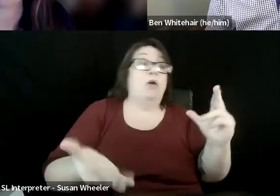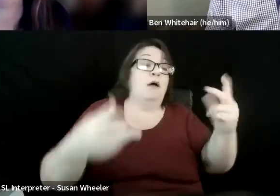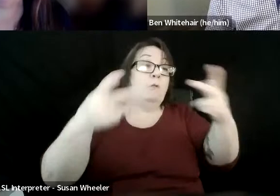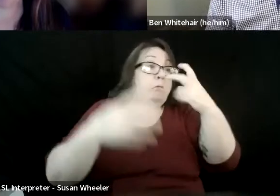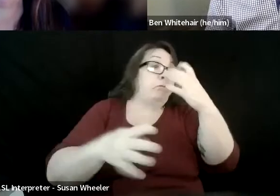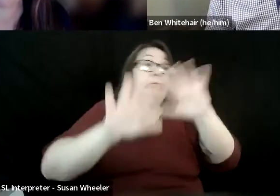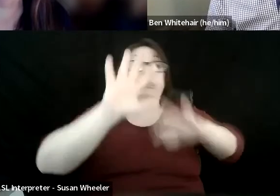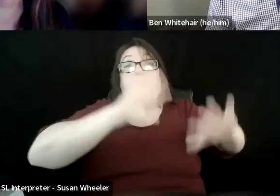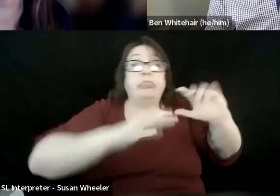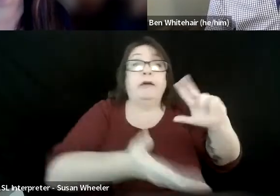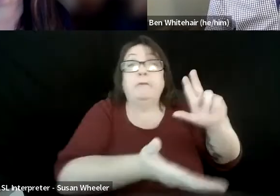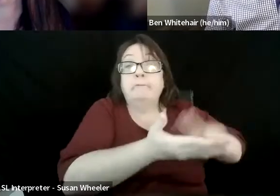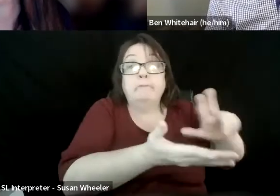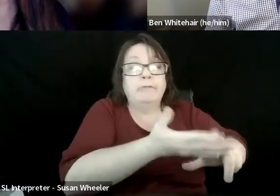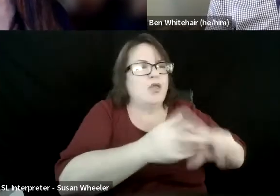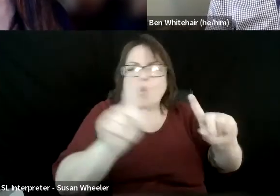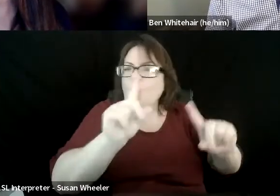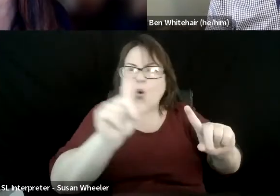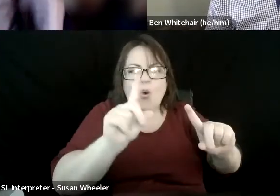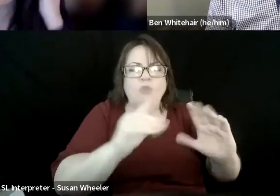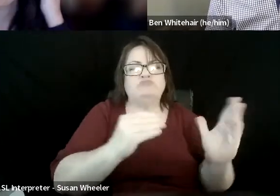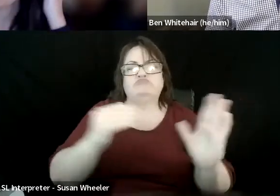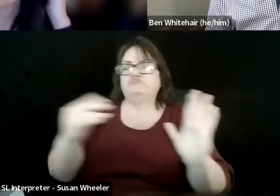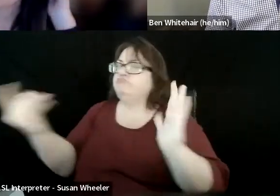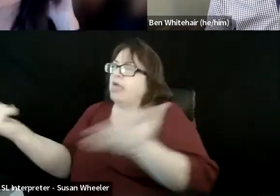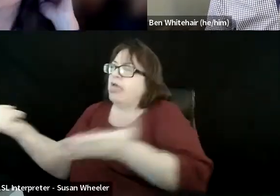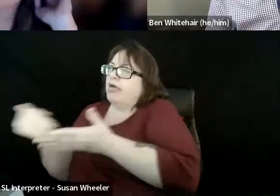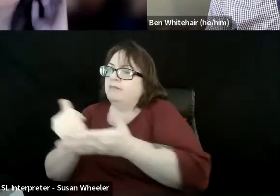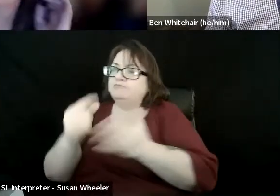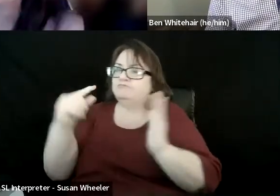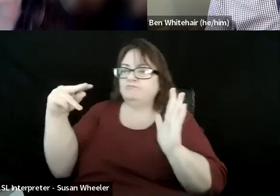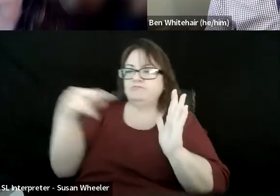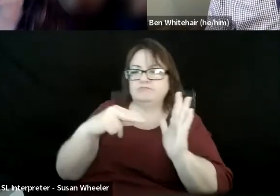look it over for you. Knowledge is power, I love that.